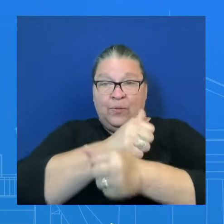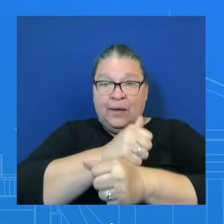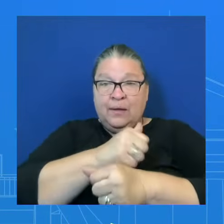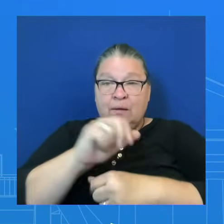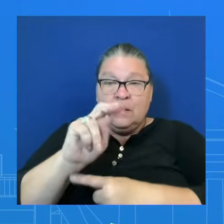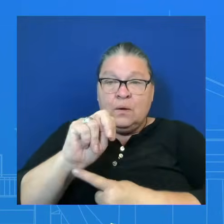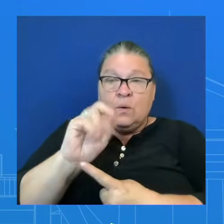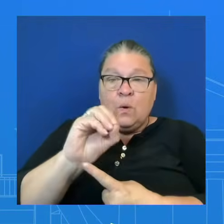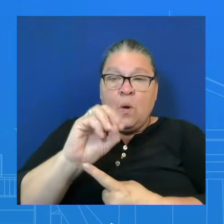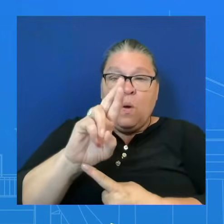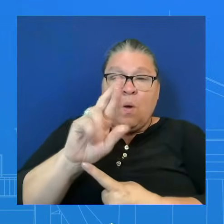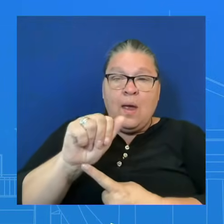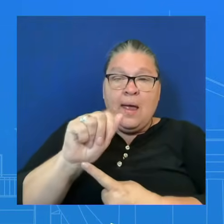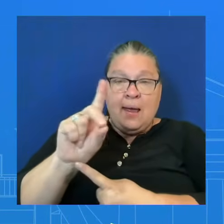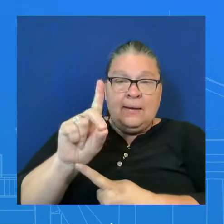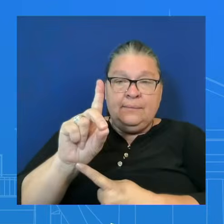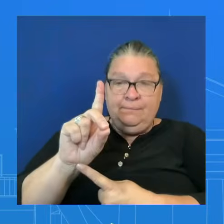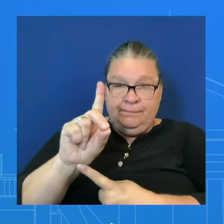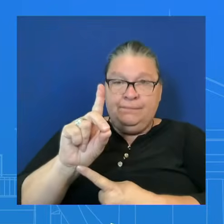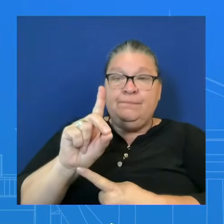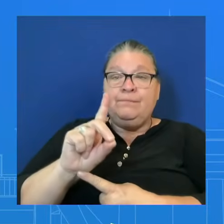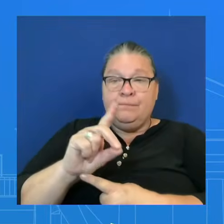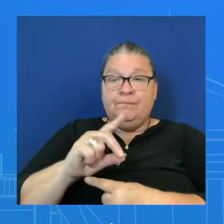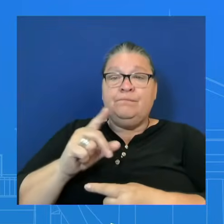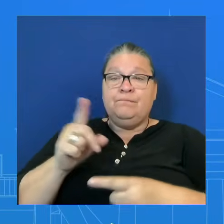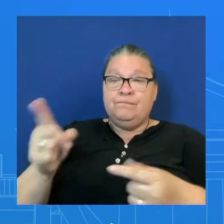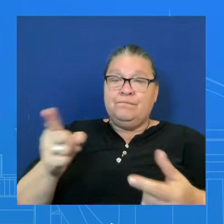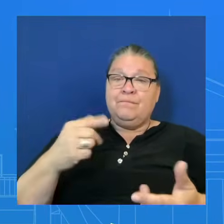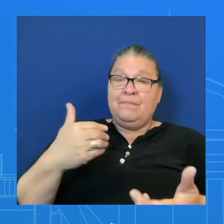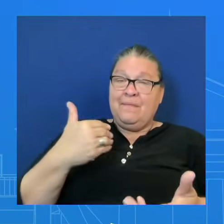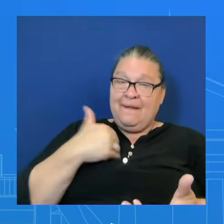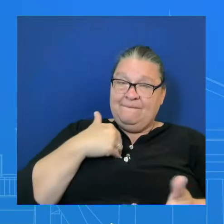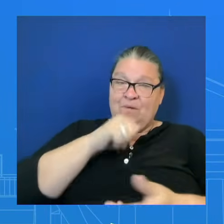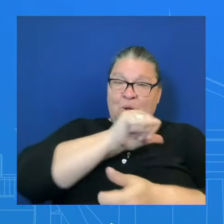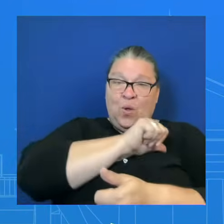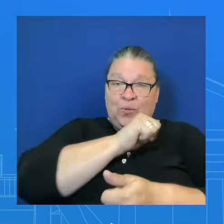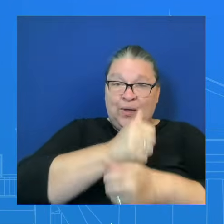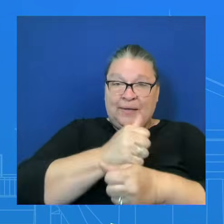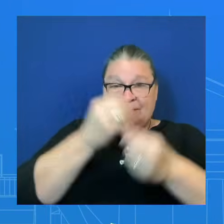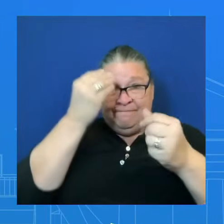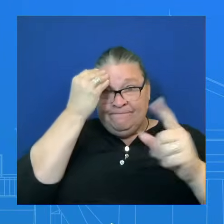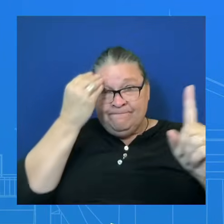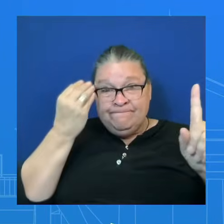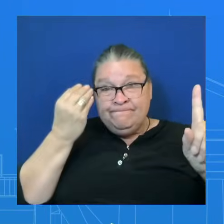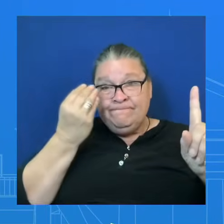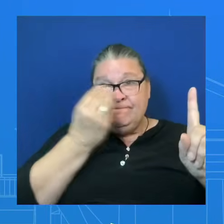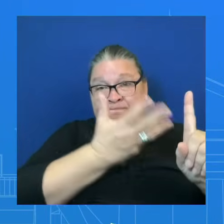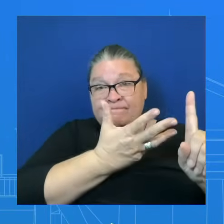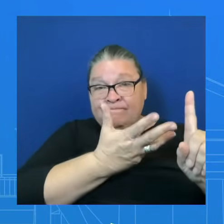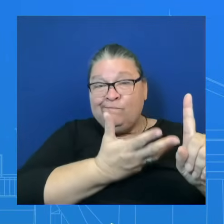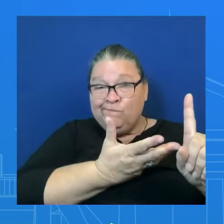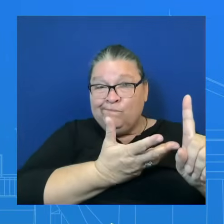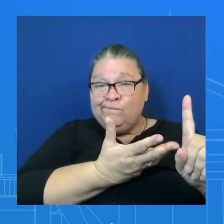send the message and -- and get -- and get a different outcome. And that's what happened here. Six F-16s from three different air bases